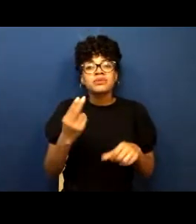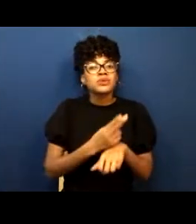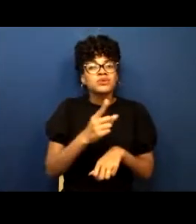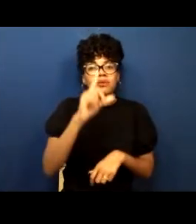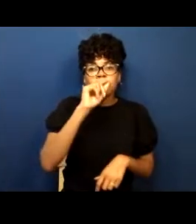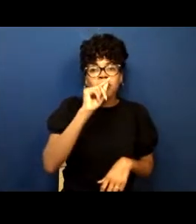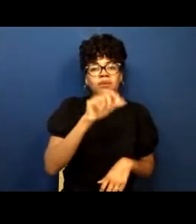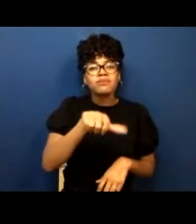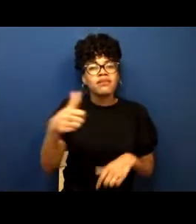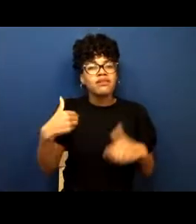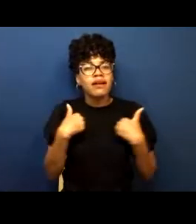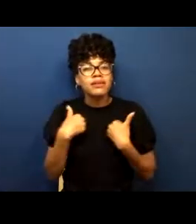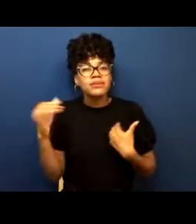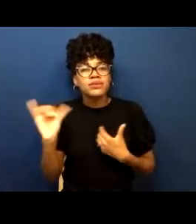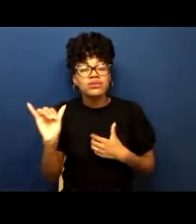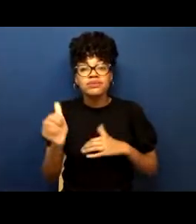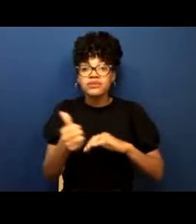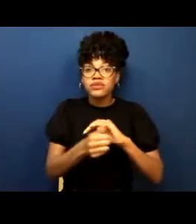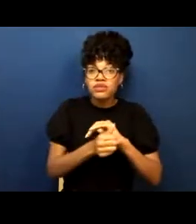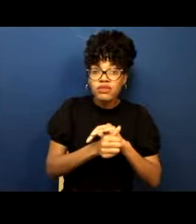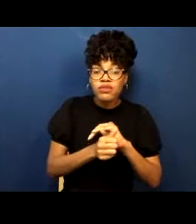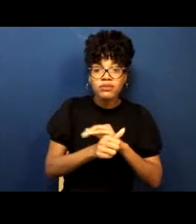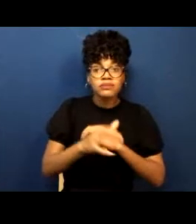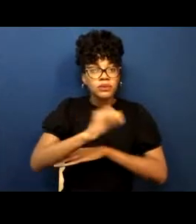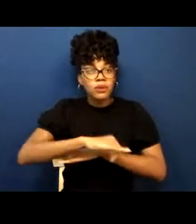for understanding the movement of animals on the ocean. Next slide.